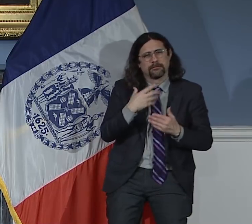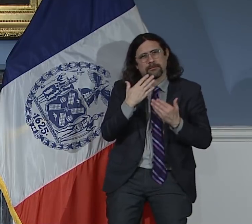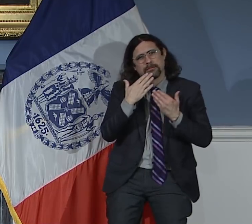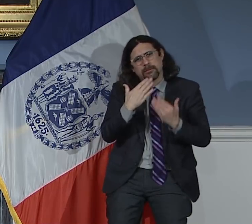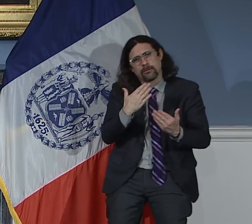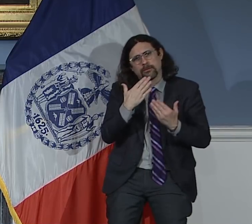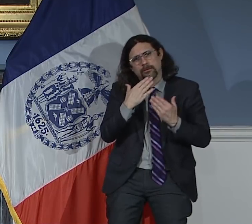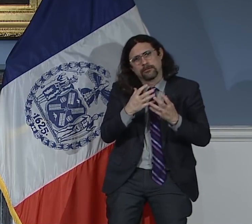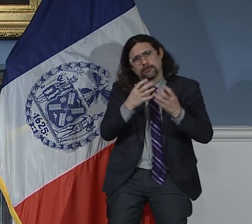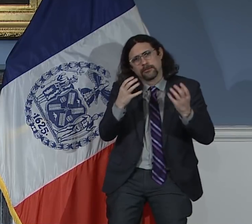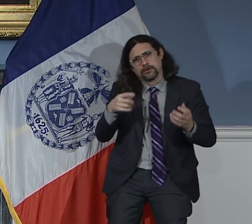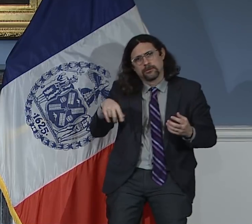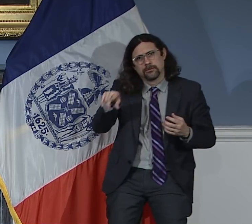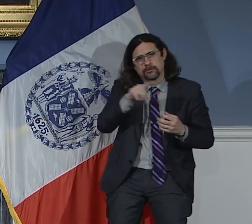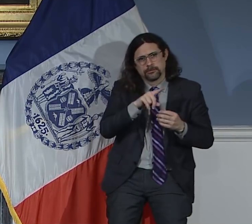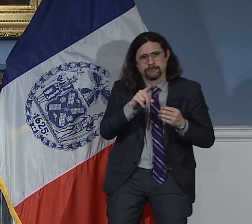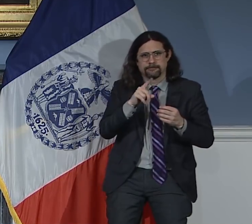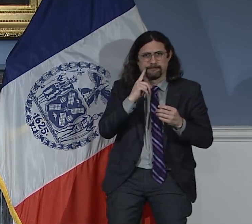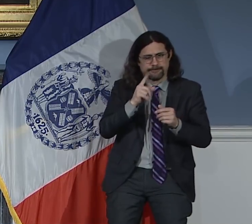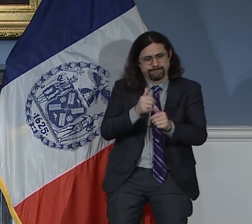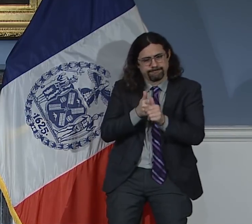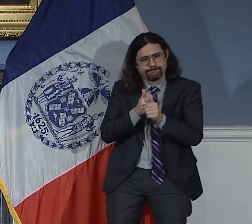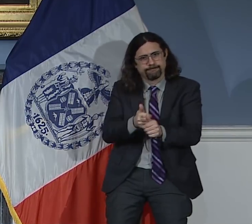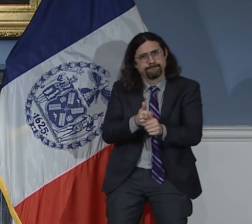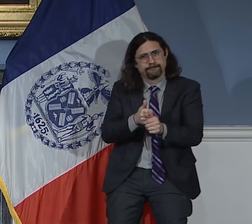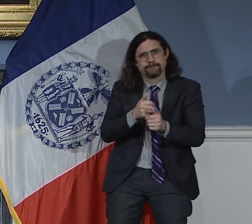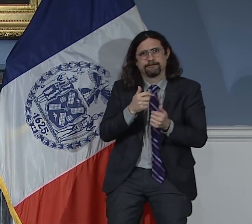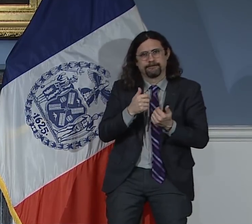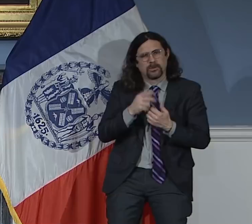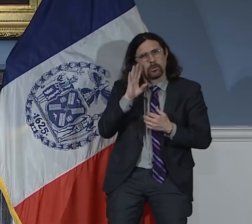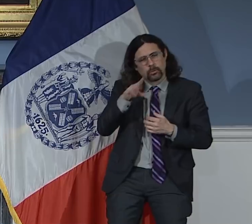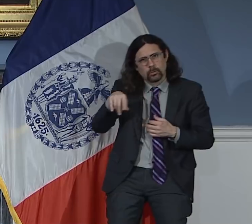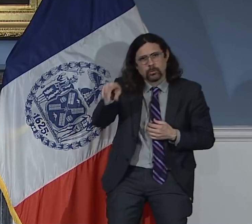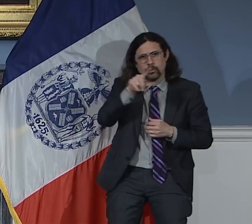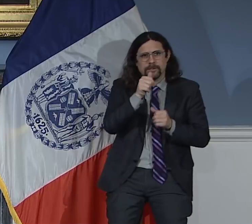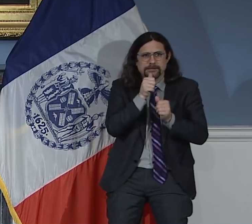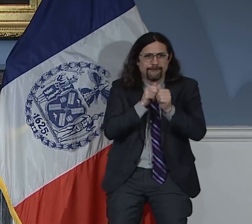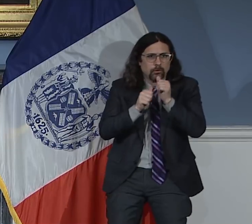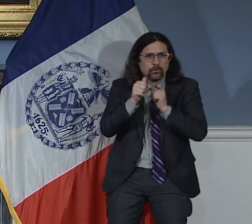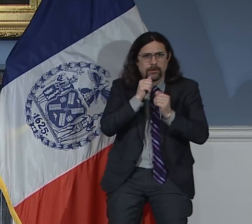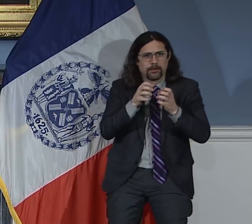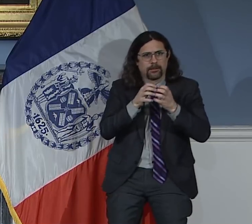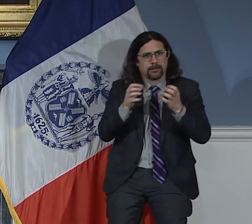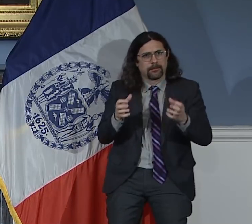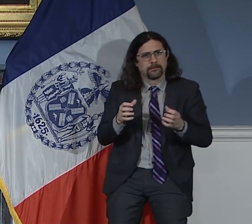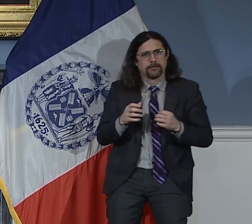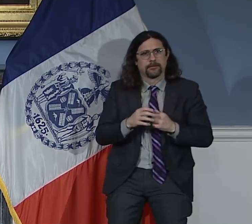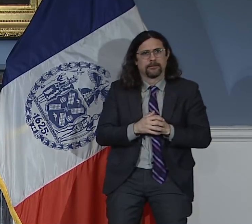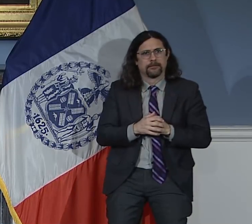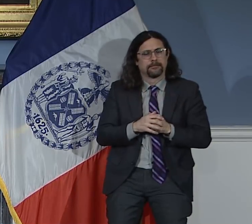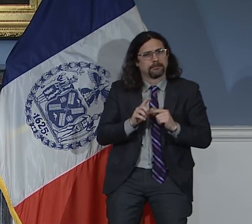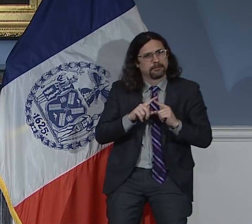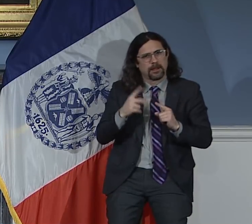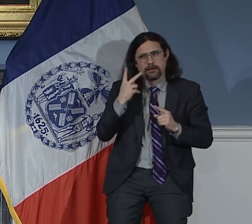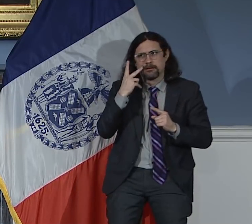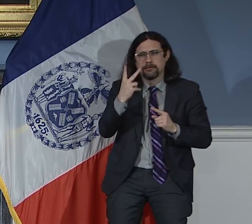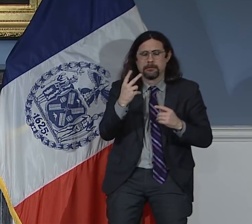THAT. THIS WAS SOMETHING THAT HAD TO BE DON E FOTR HEG OO DOF THE PEOPLE IN NEW YORK CITY. THERE HAVE BEEN SO MANY GREAT INTASNC ESO F